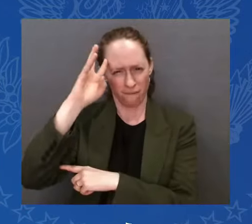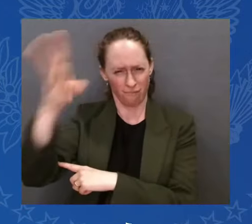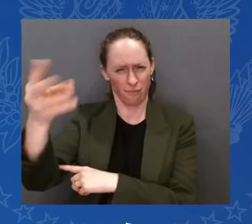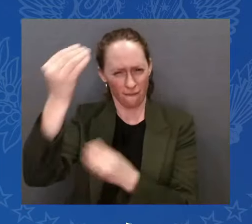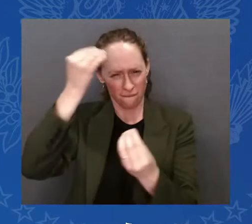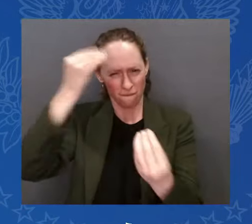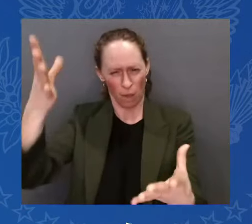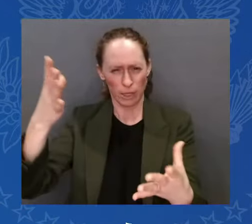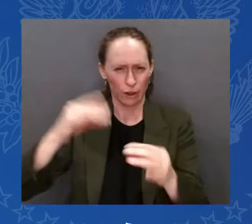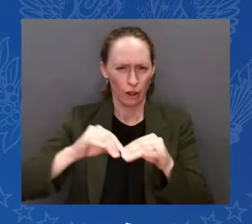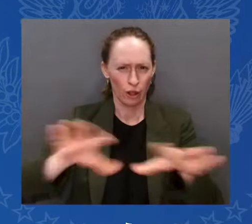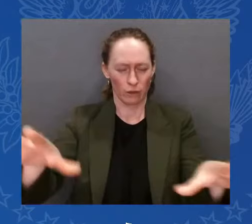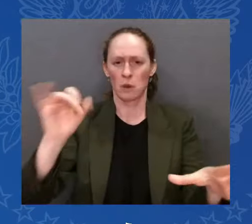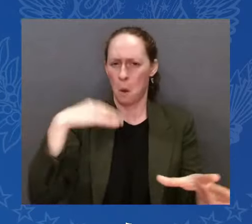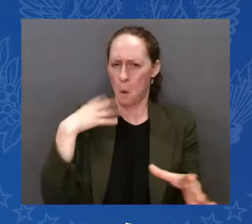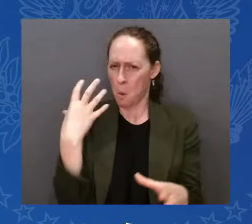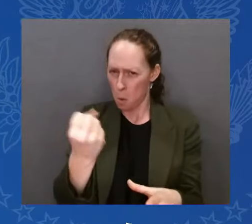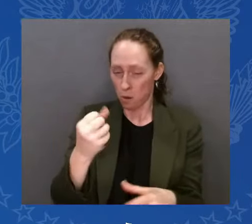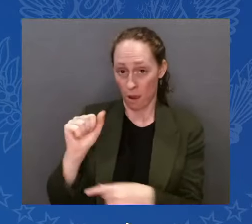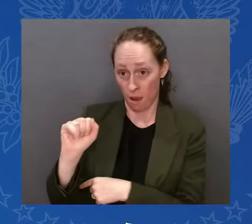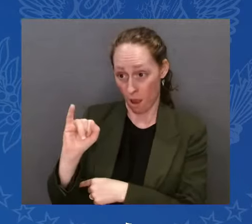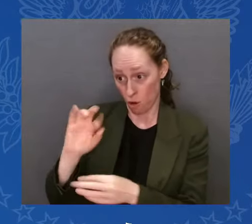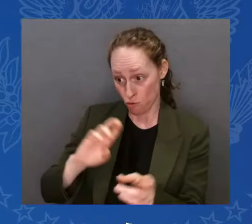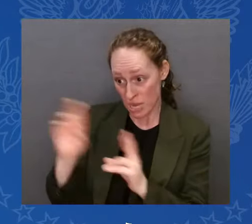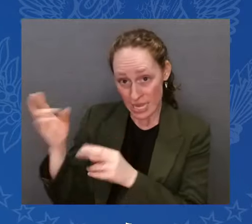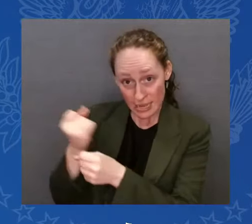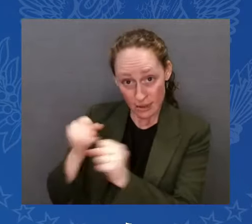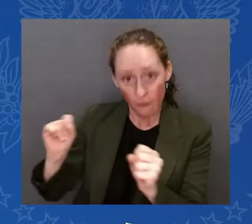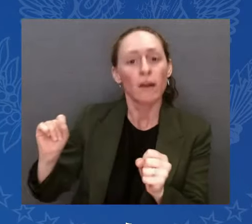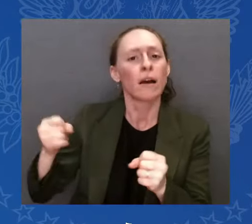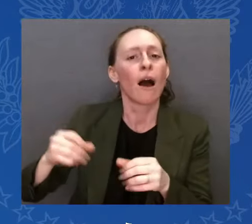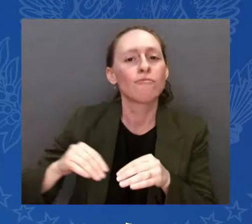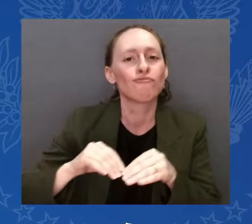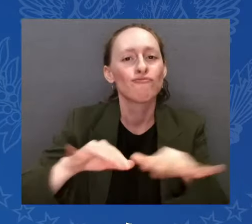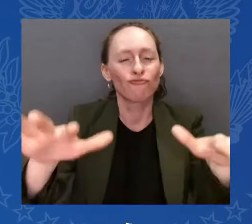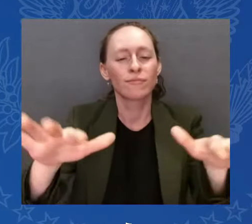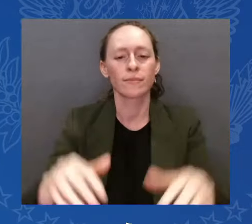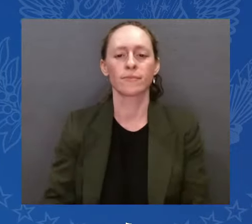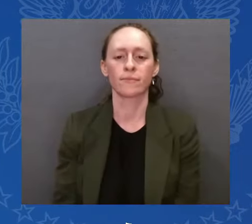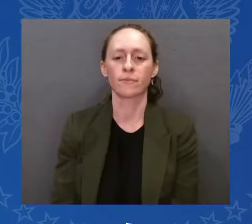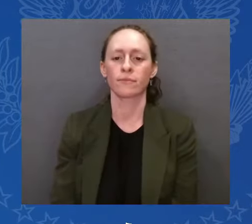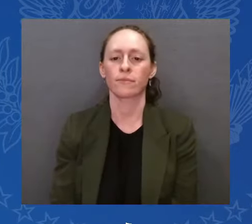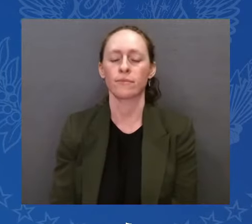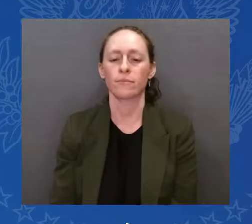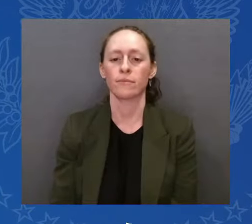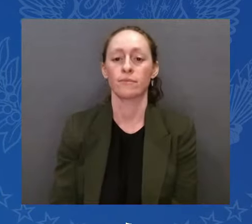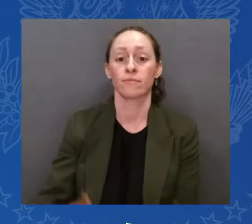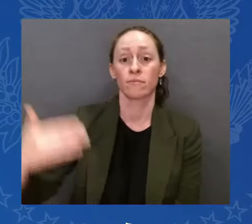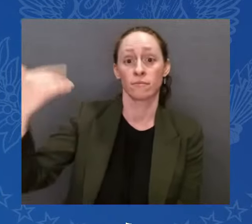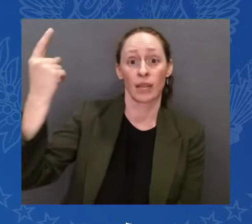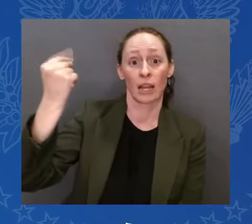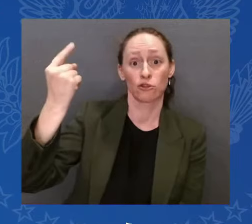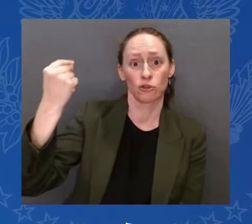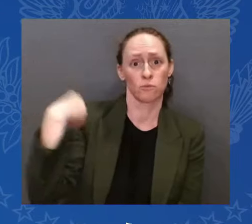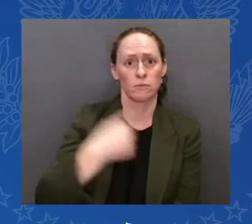to ensure that important protections are built into the AI systems from the very start. Earlier this year, I signed an executive order